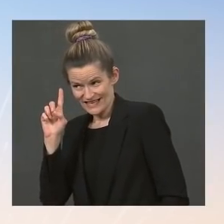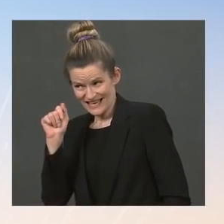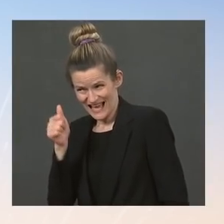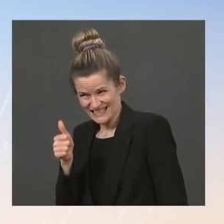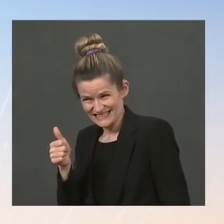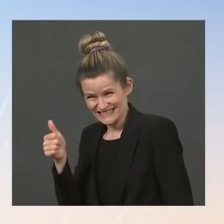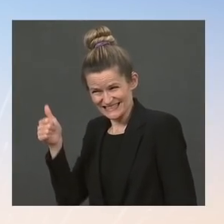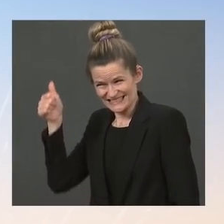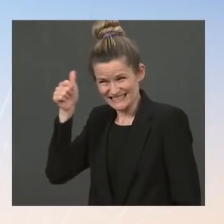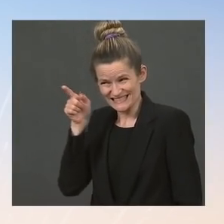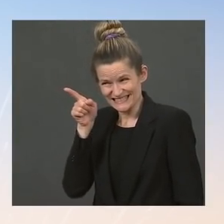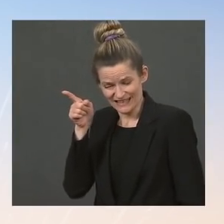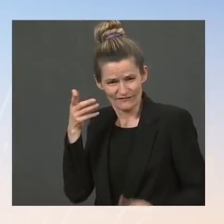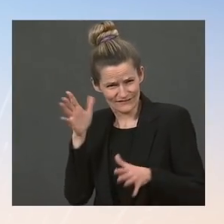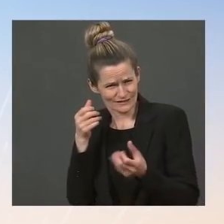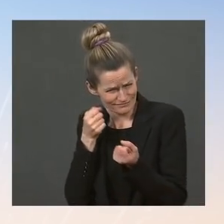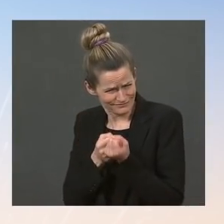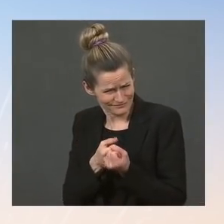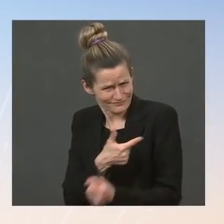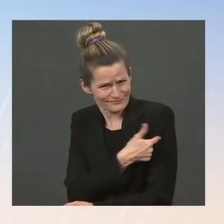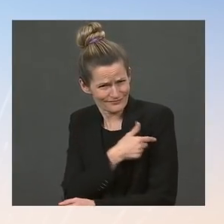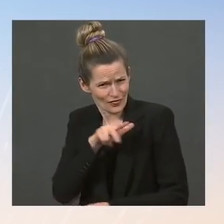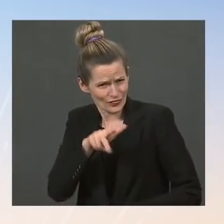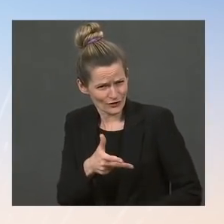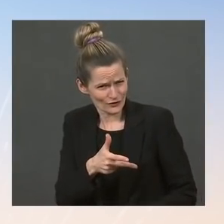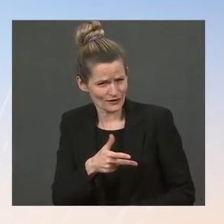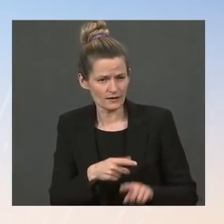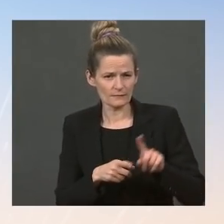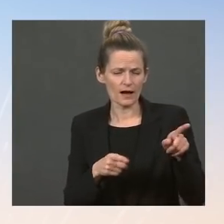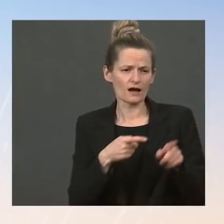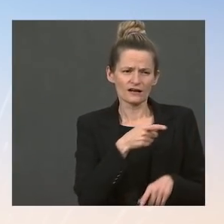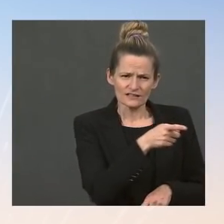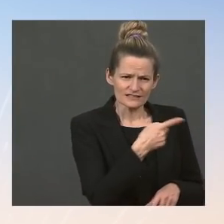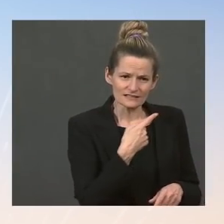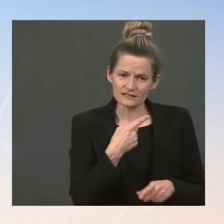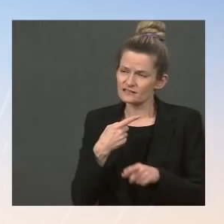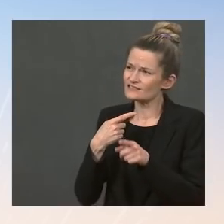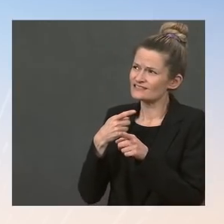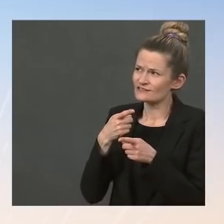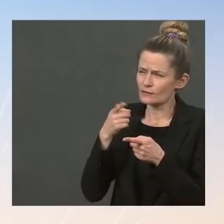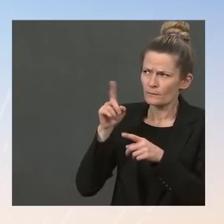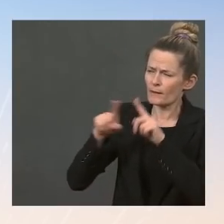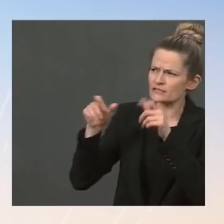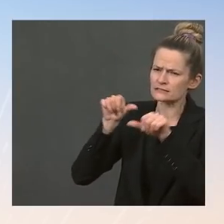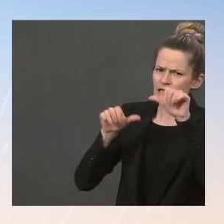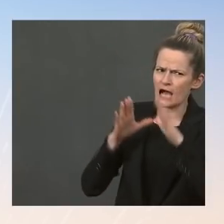whether or not they want to make the recommendation fully. So the question is, does this administration even have any concerns that coming out